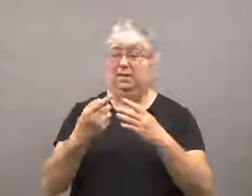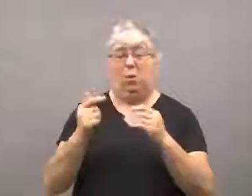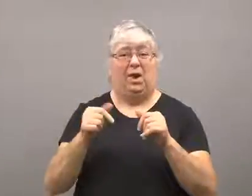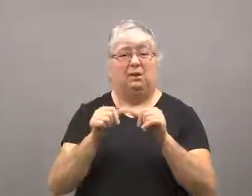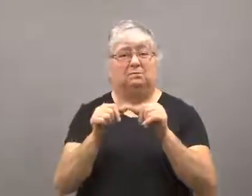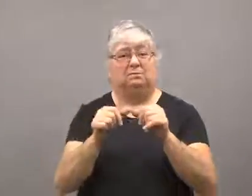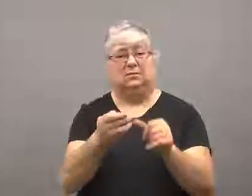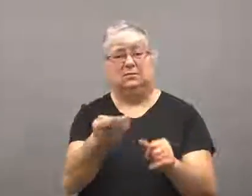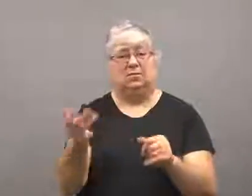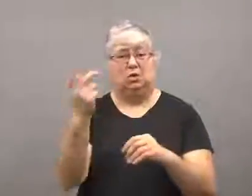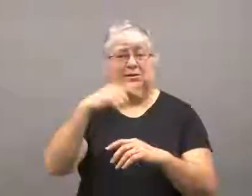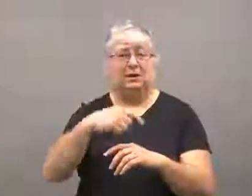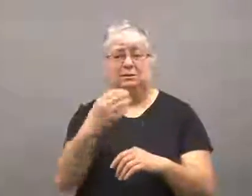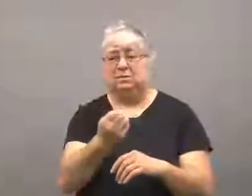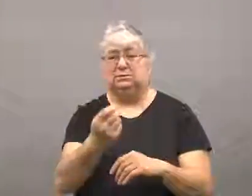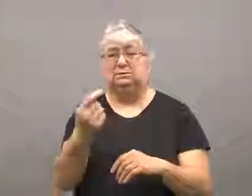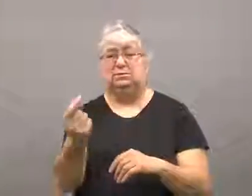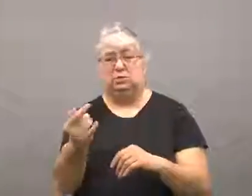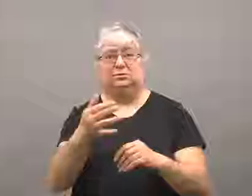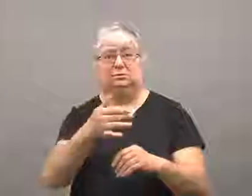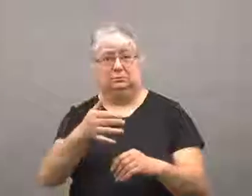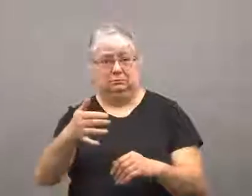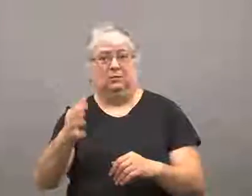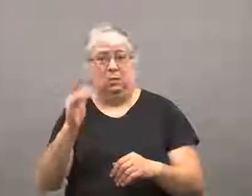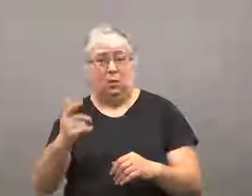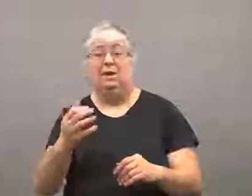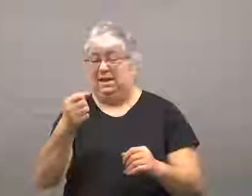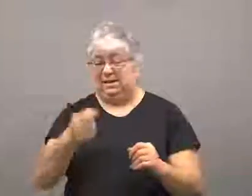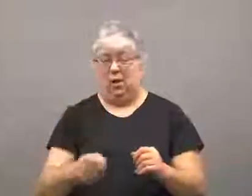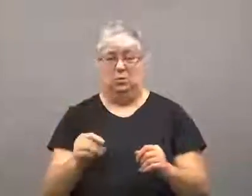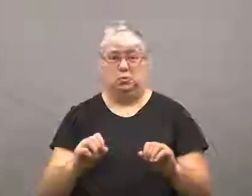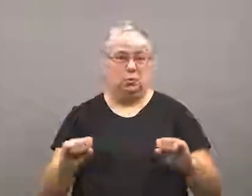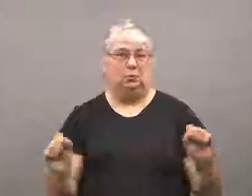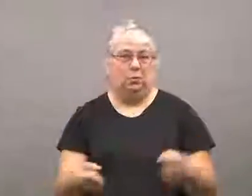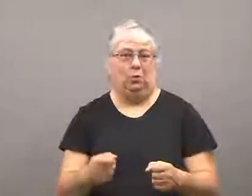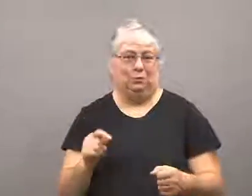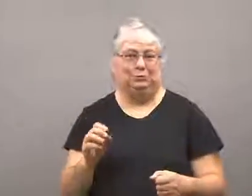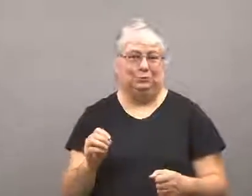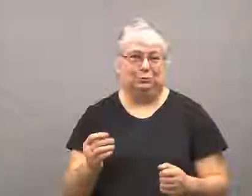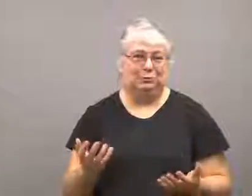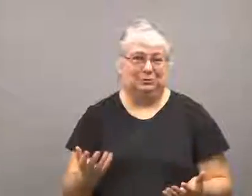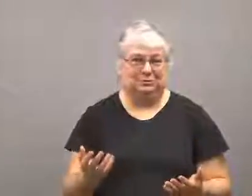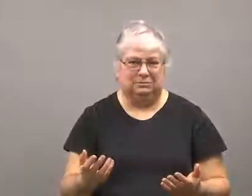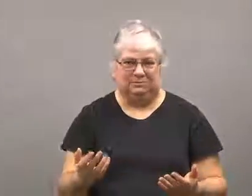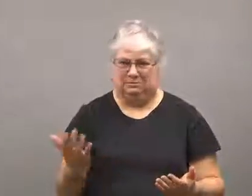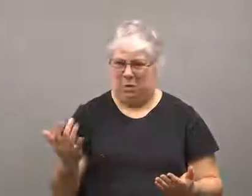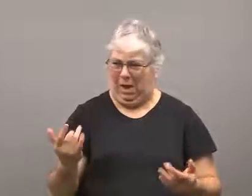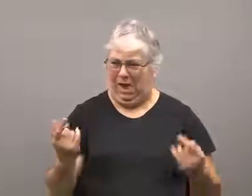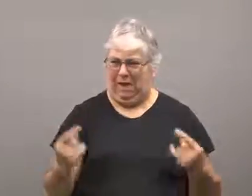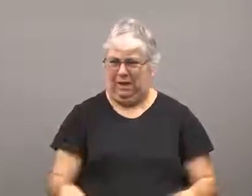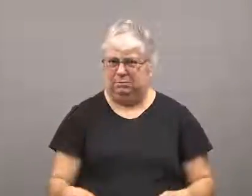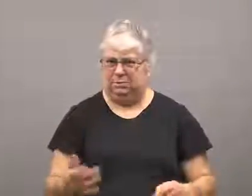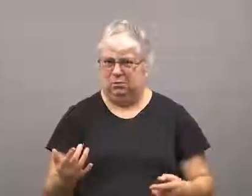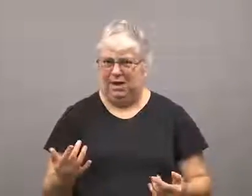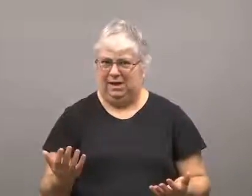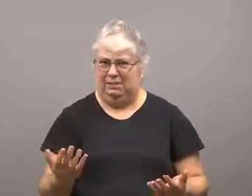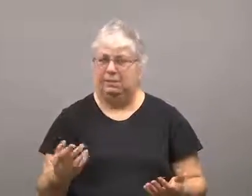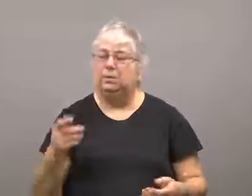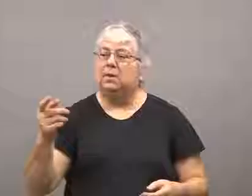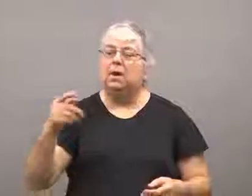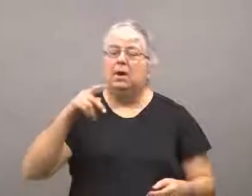This cold spell will continue for several days, affecting the South as well.